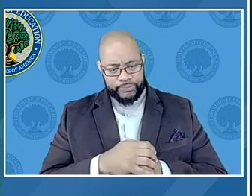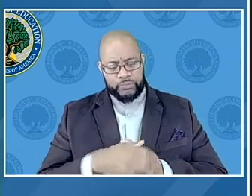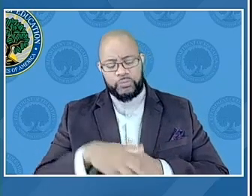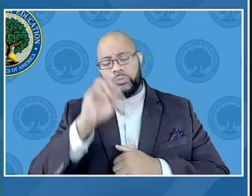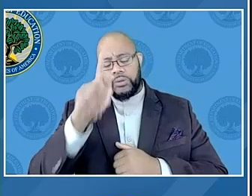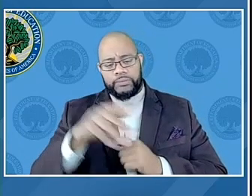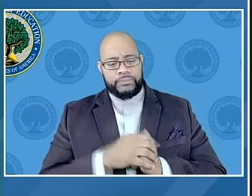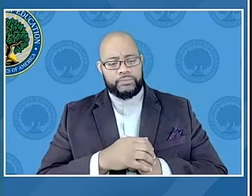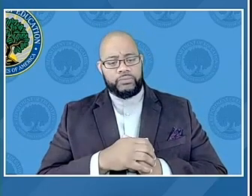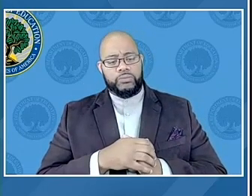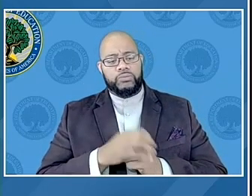Alright. I'm sorry. I'm sorry.